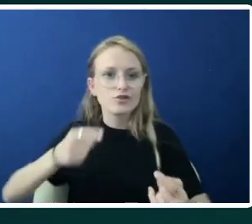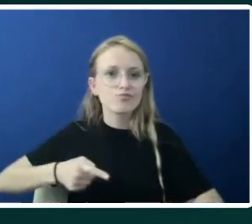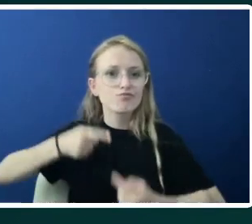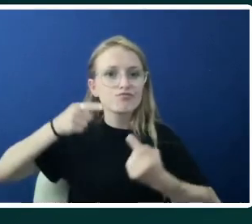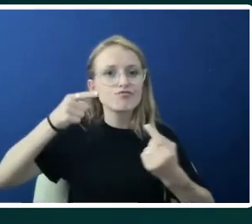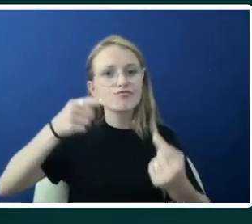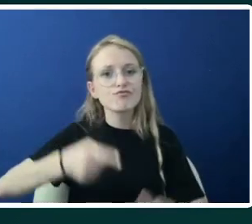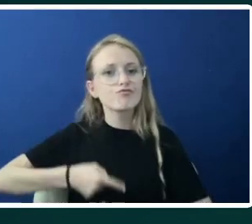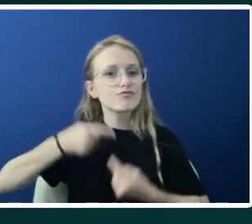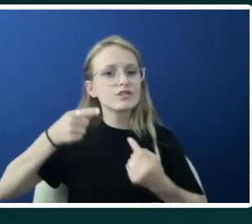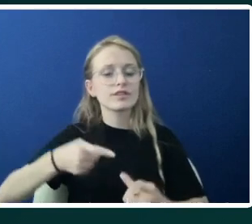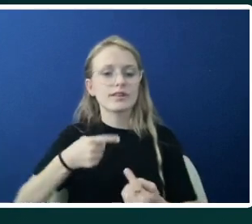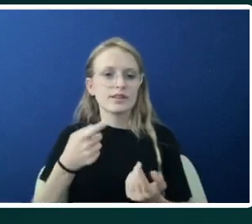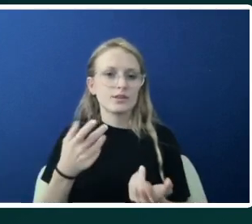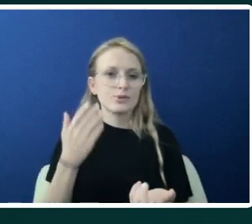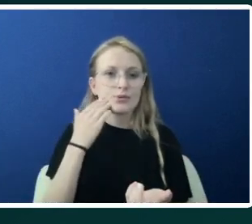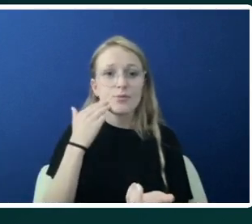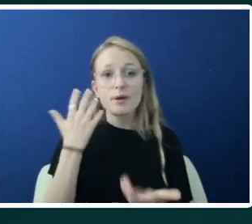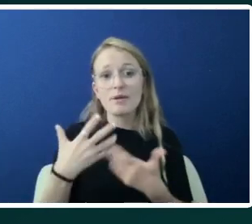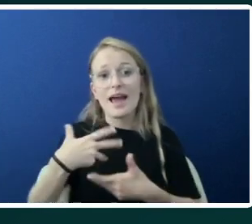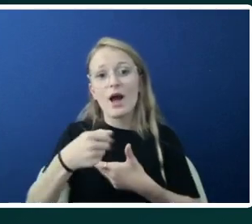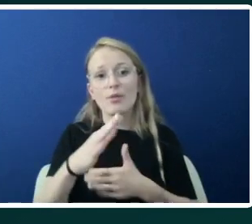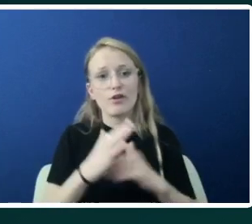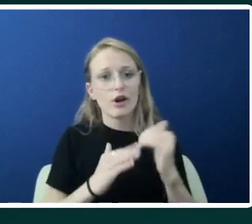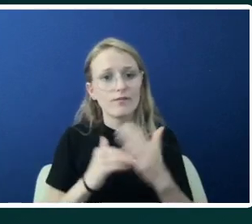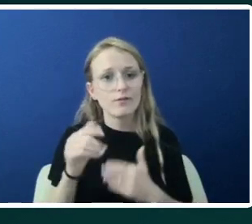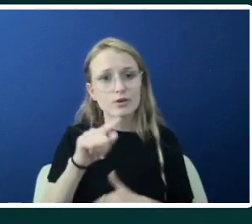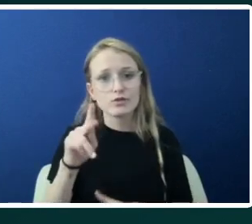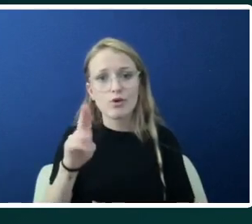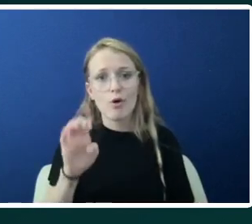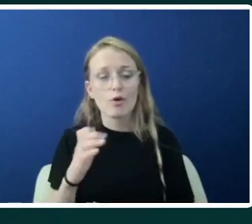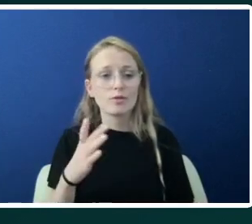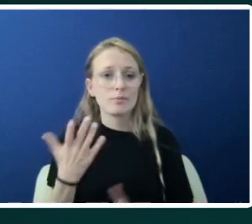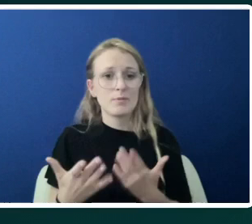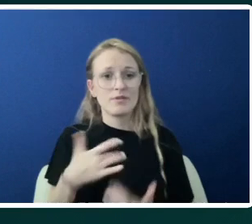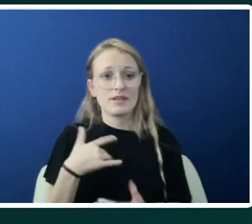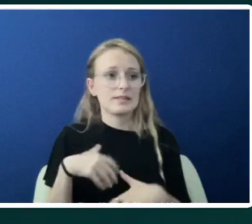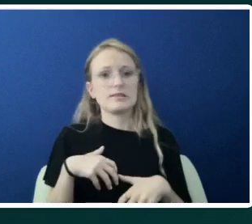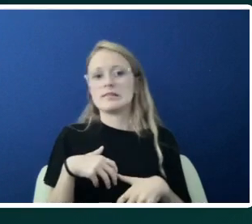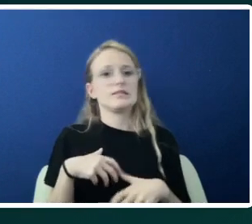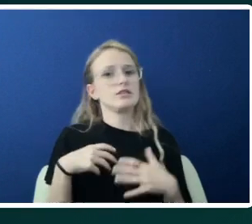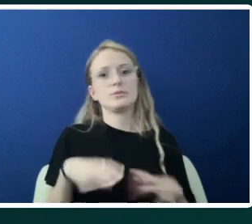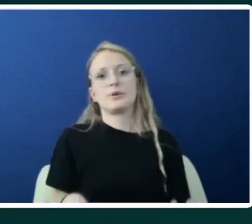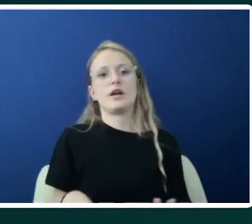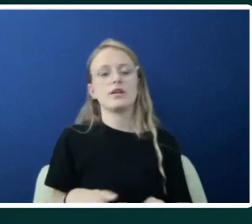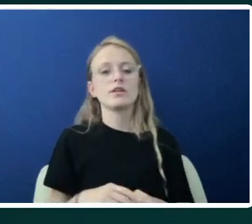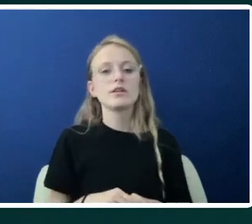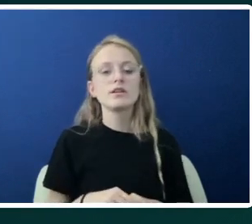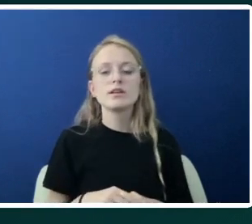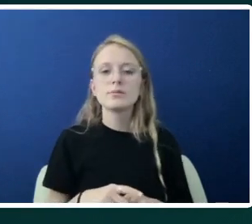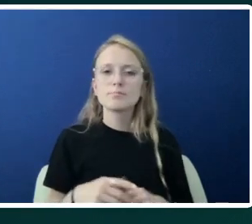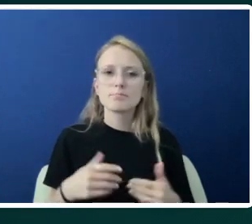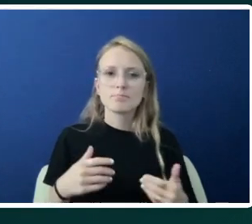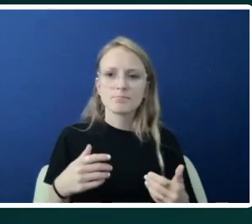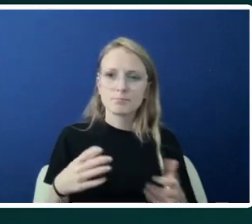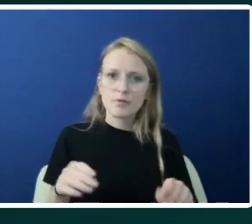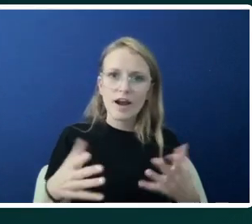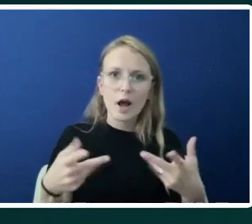it's outside of their comfort zone. And so, you know, they may not feel comfortable doing it. But having this opportunity and seeing that there were a whole bunch of other